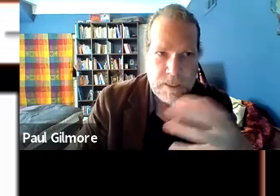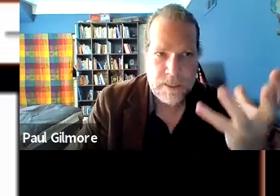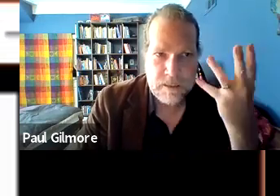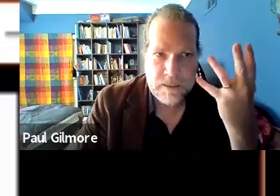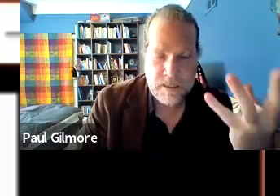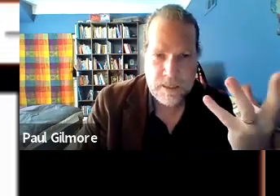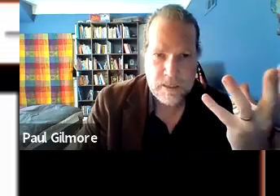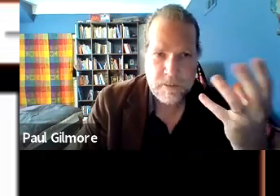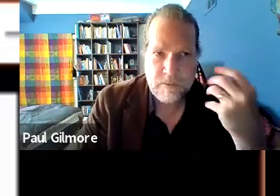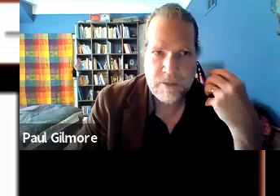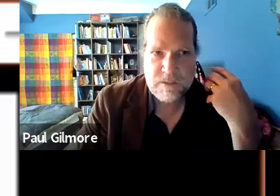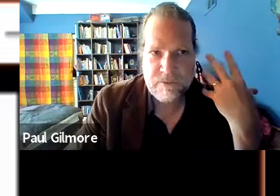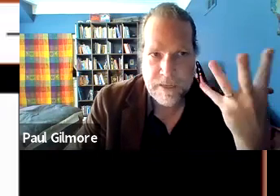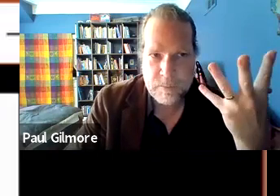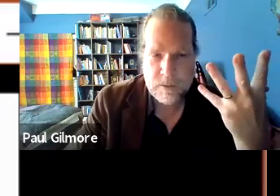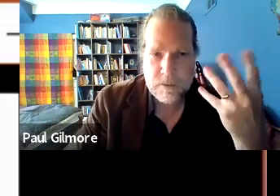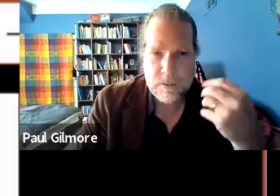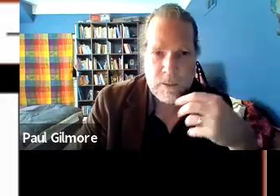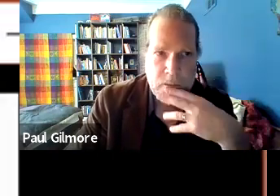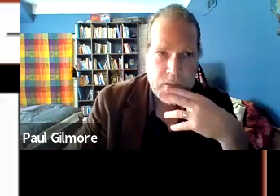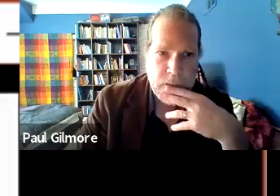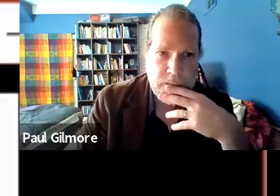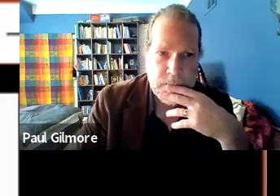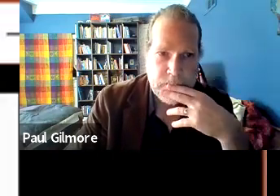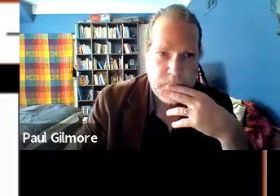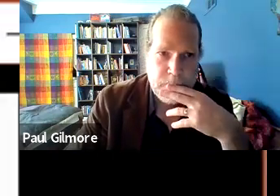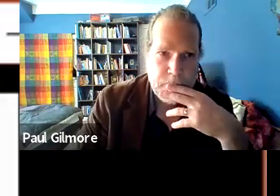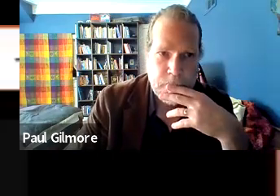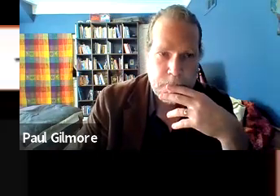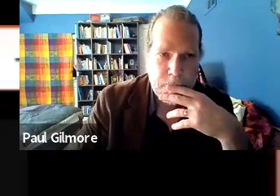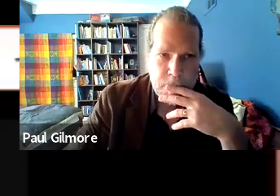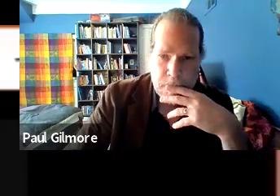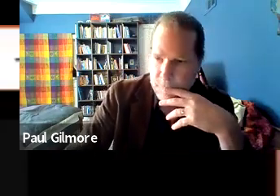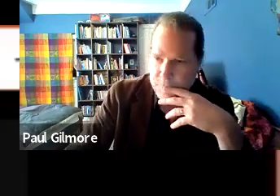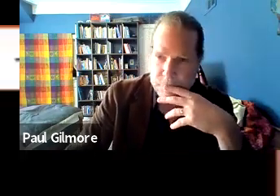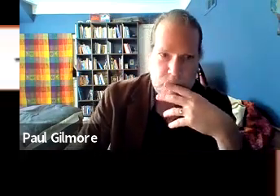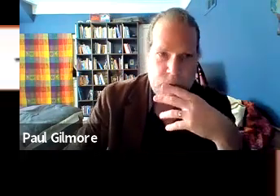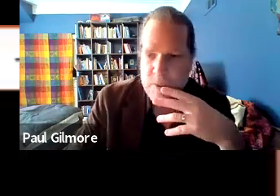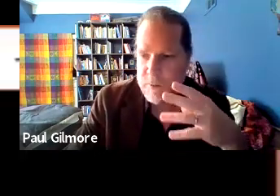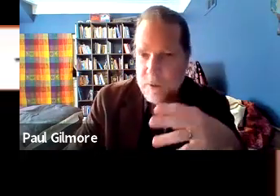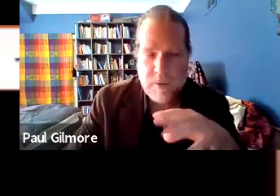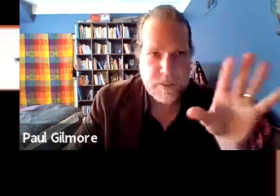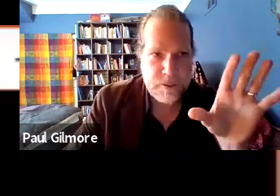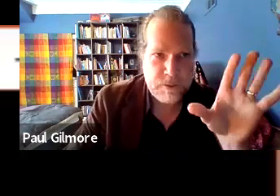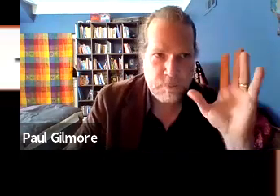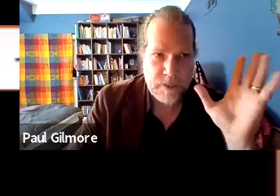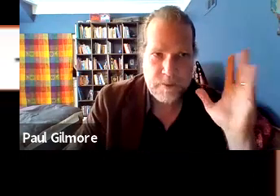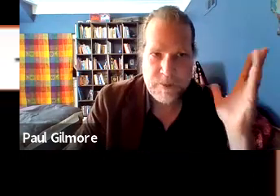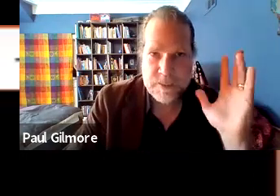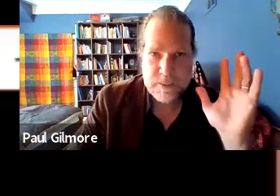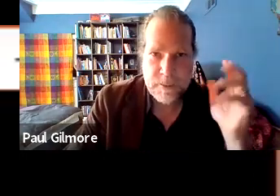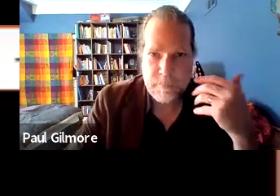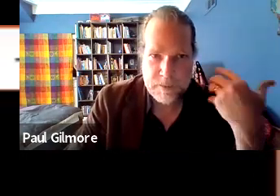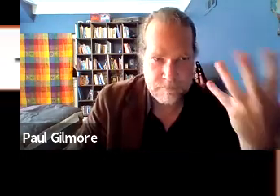and gets at this idea of this flexible idea. So here we go. Excuse the way I read it. But